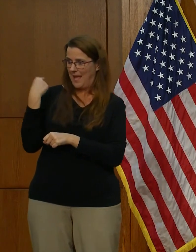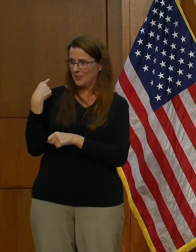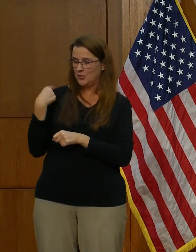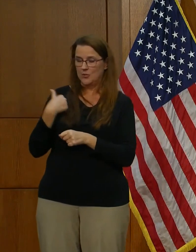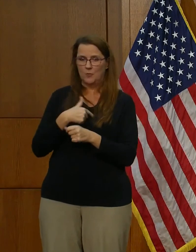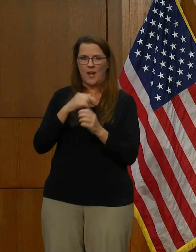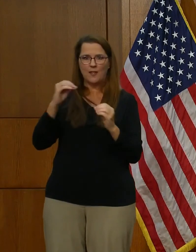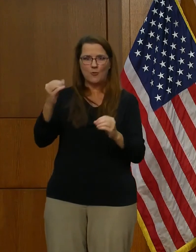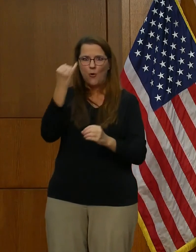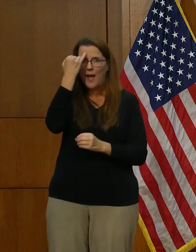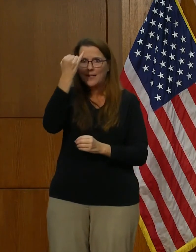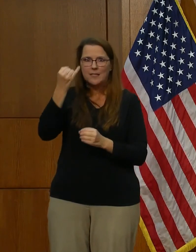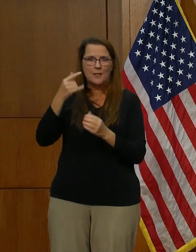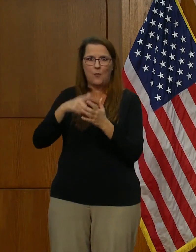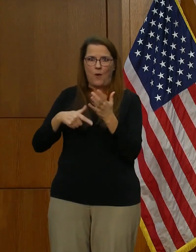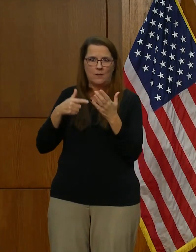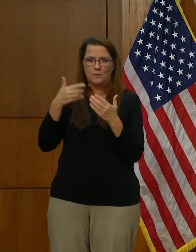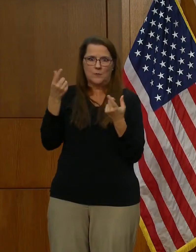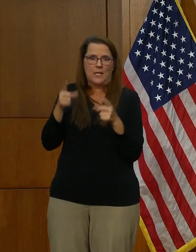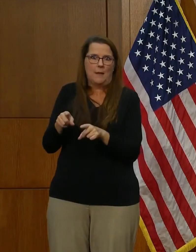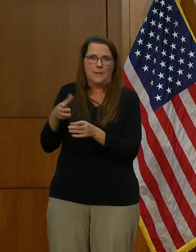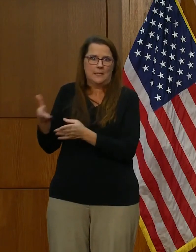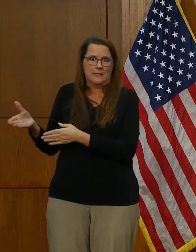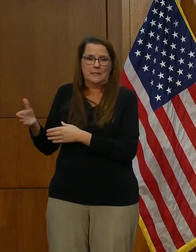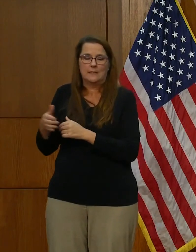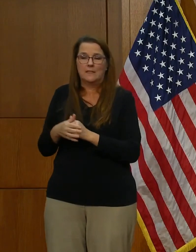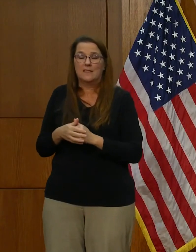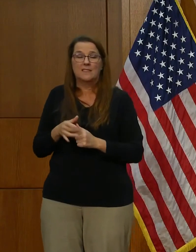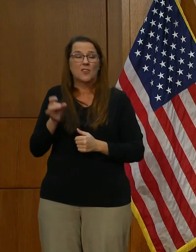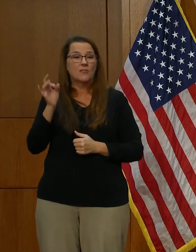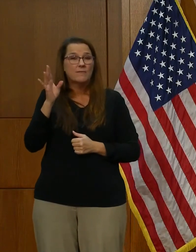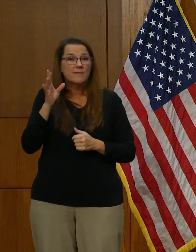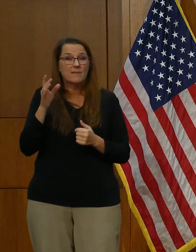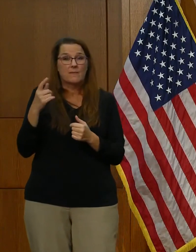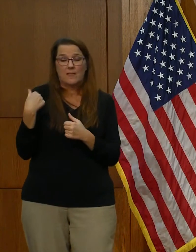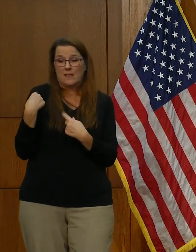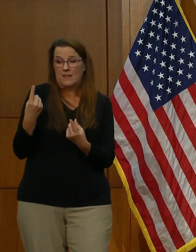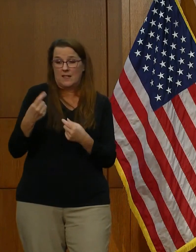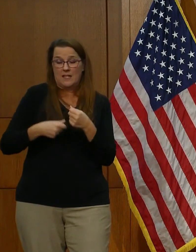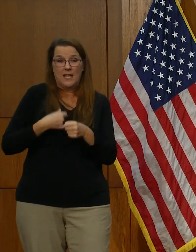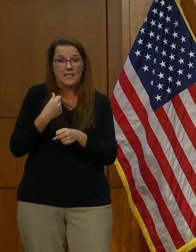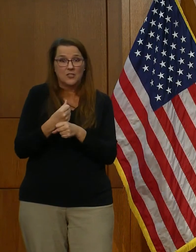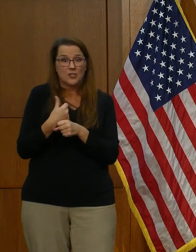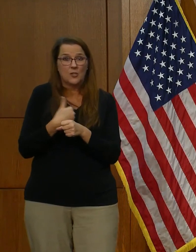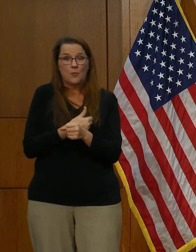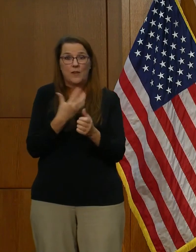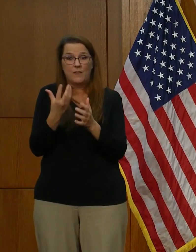OF US KNEW WHAT WAS COMMON.